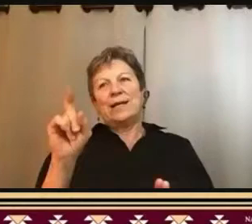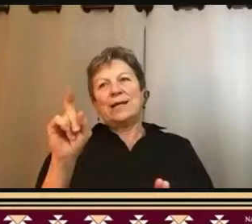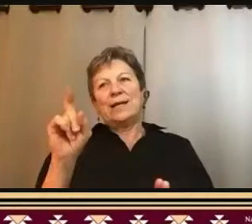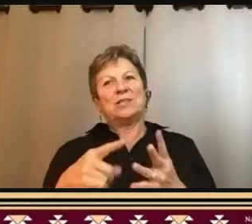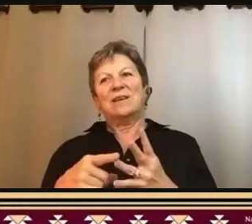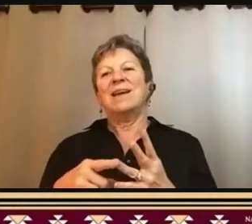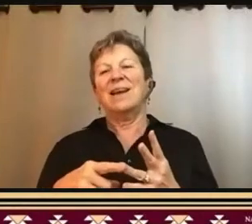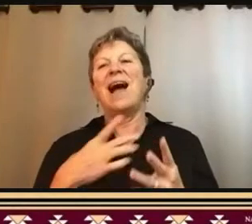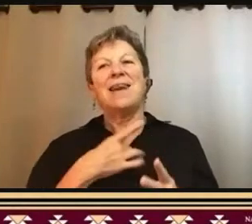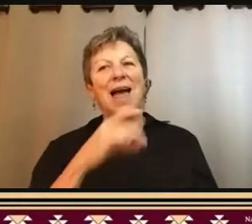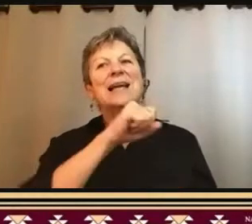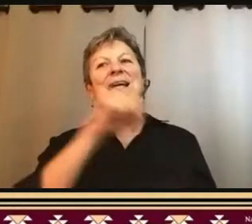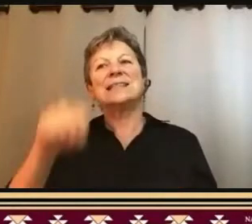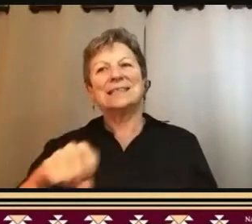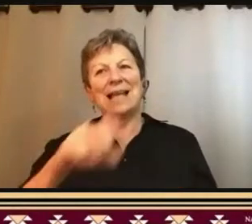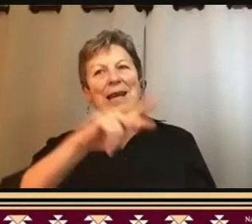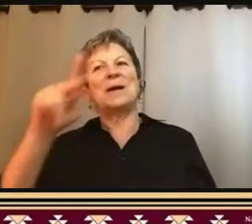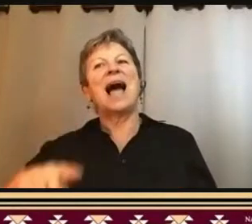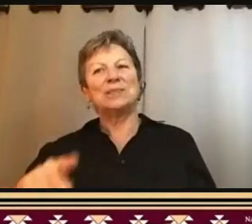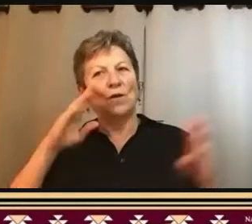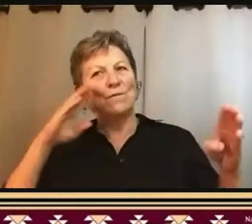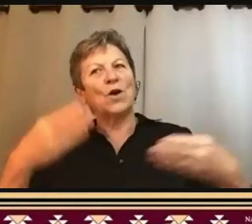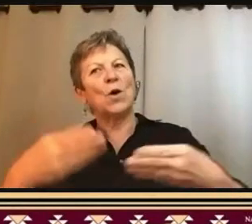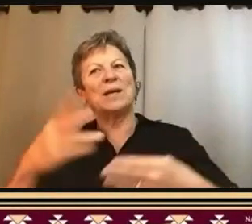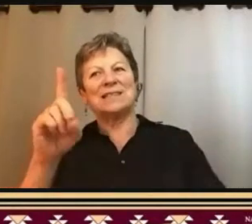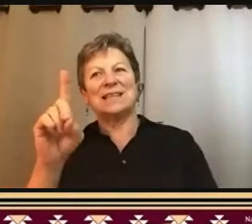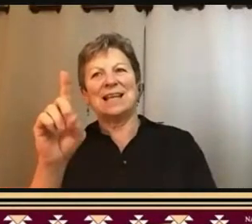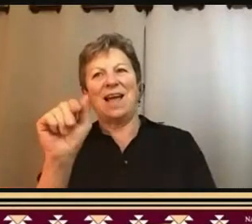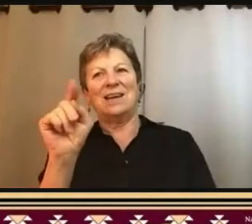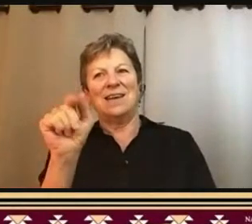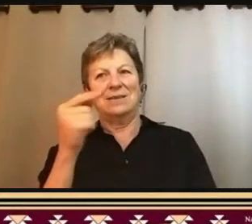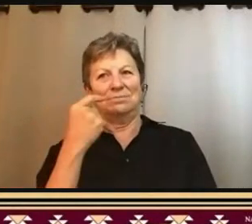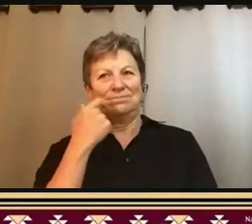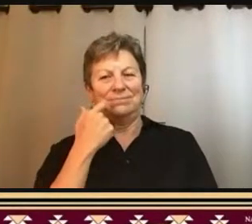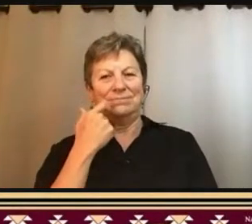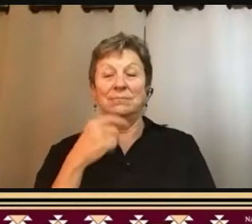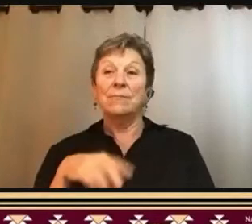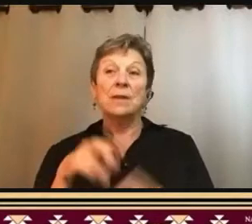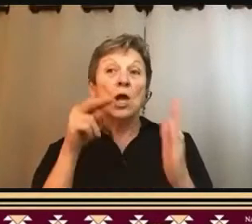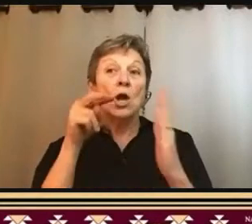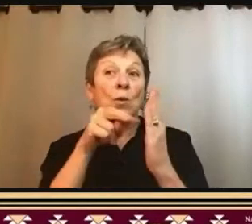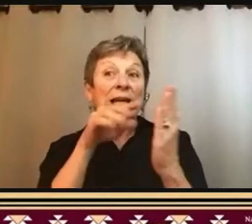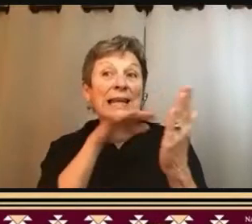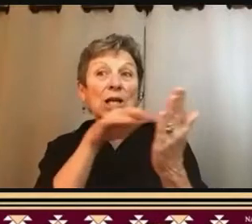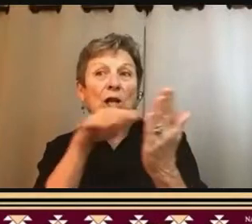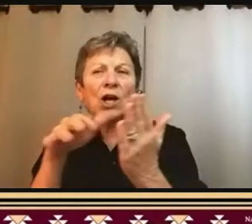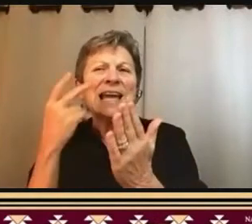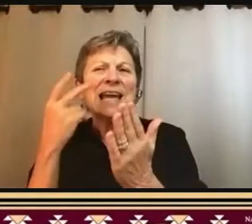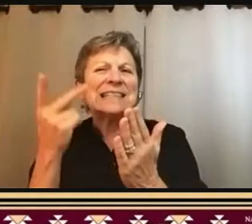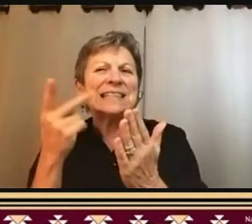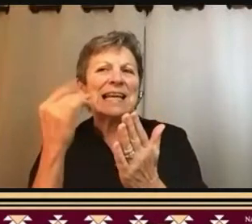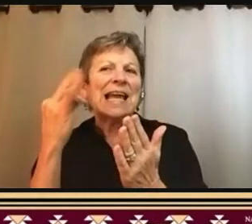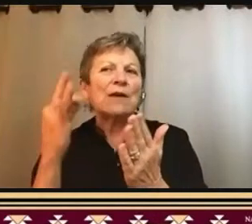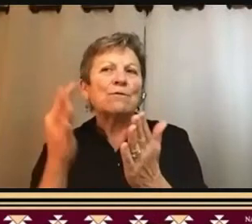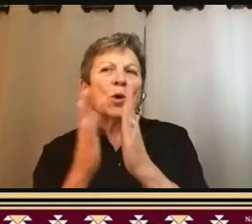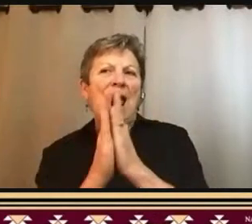YEAH. SO THAT'S IT. THAT'S A REALLY GREAT QUESTION. I'D LIKE THAT FILM.